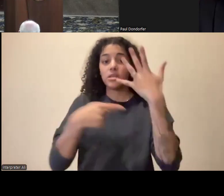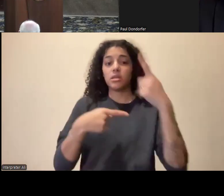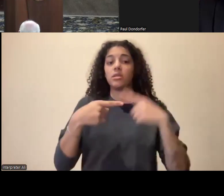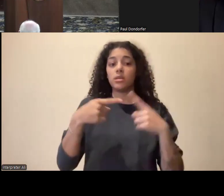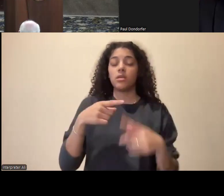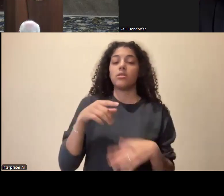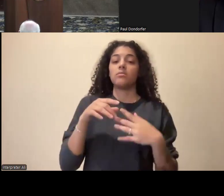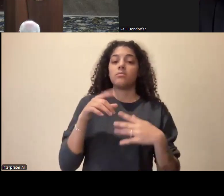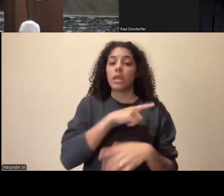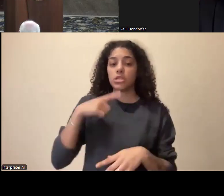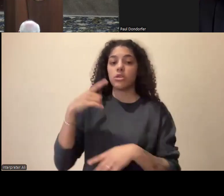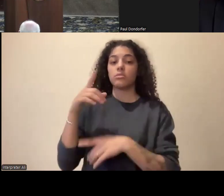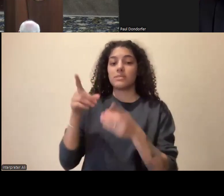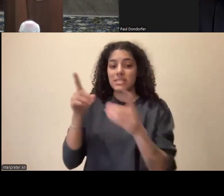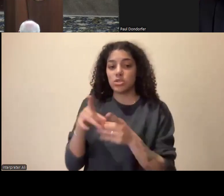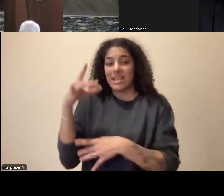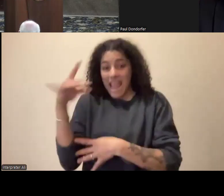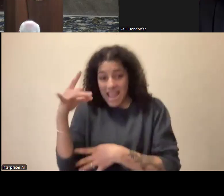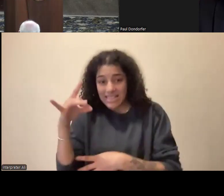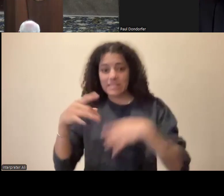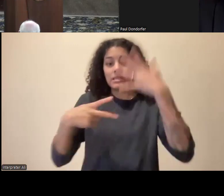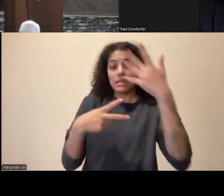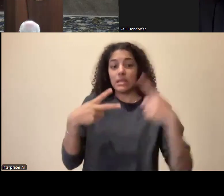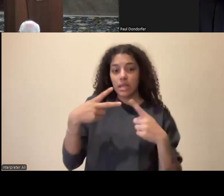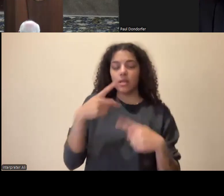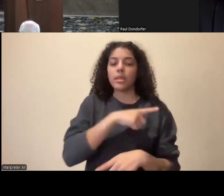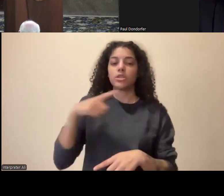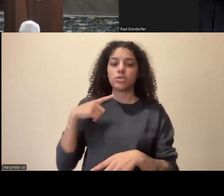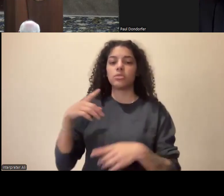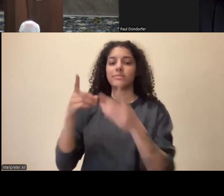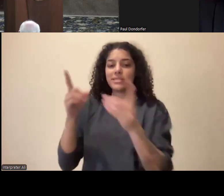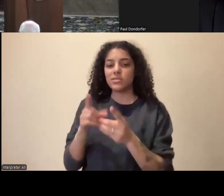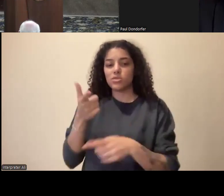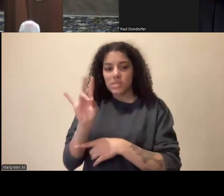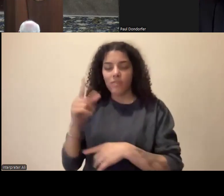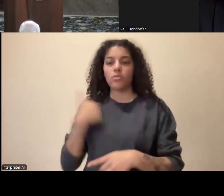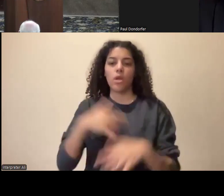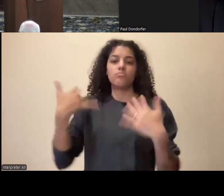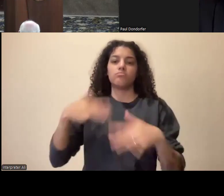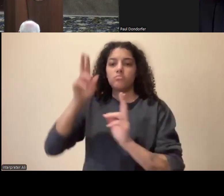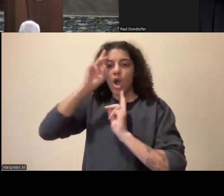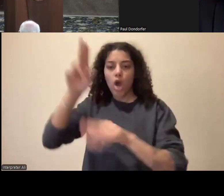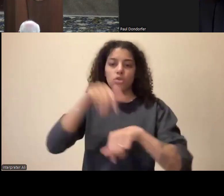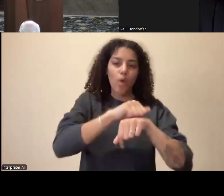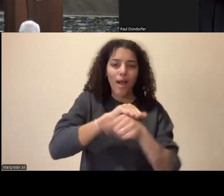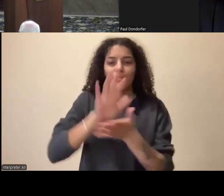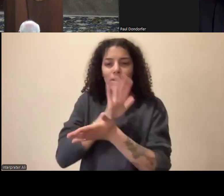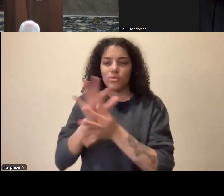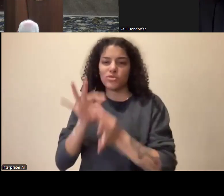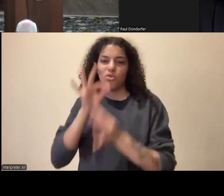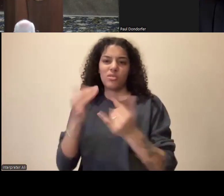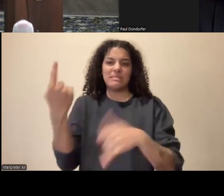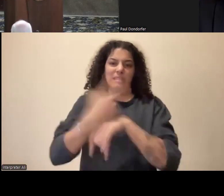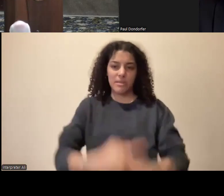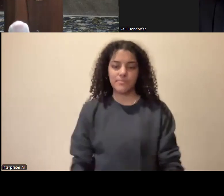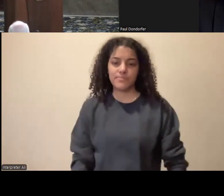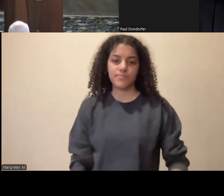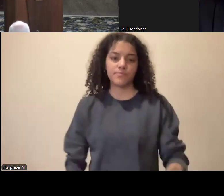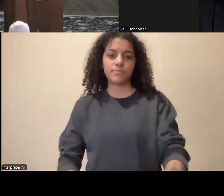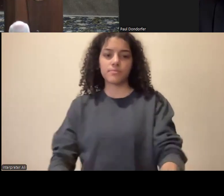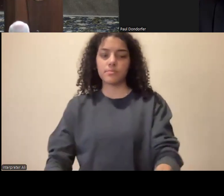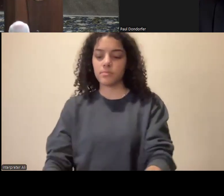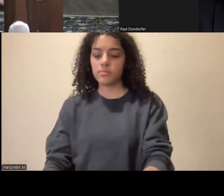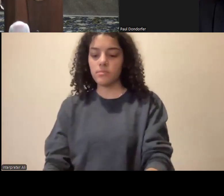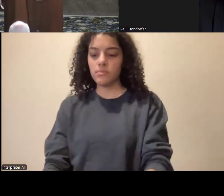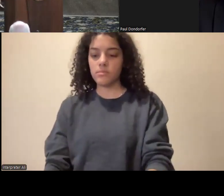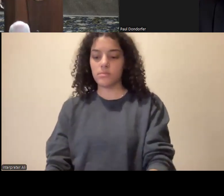Bonick legislator District 27 do hereby honor Rock Paper Straws on the 13th day of May 2025